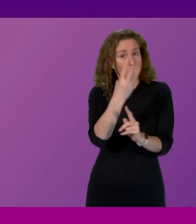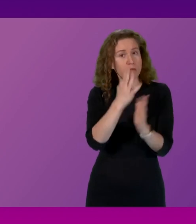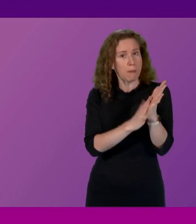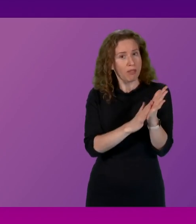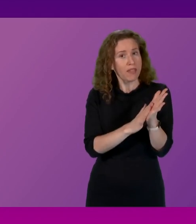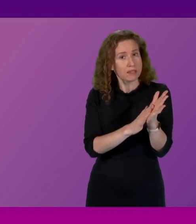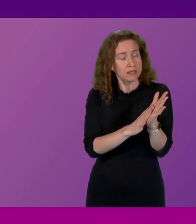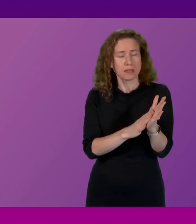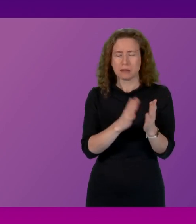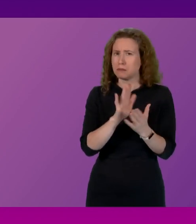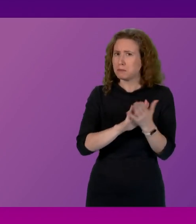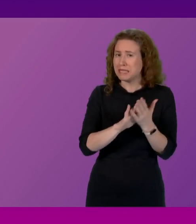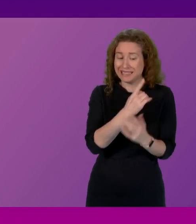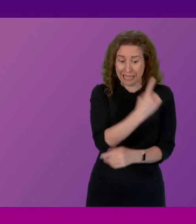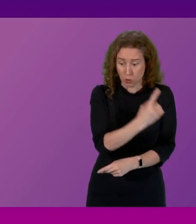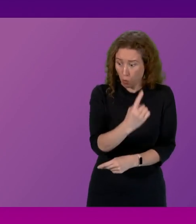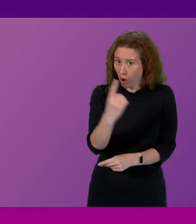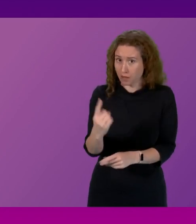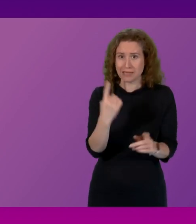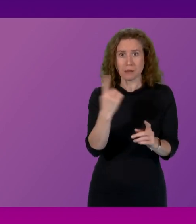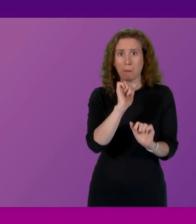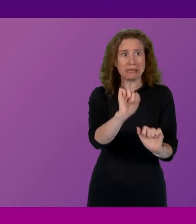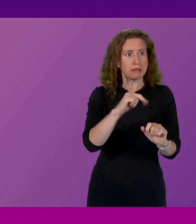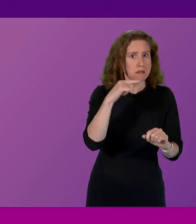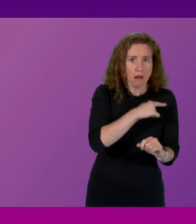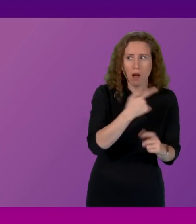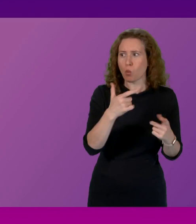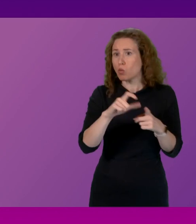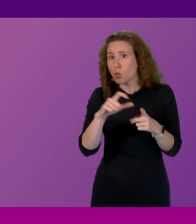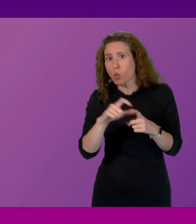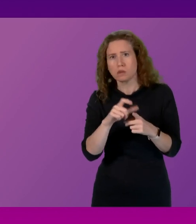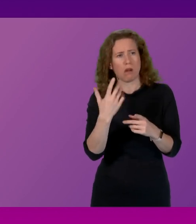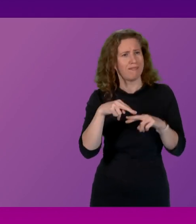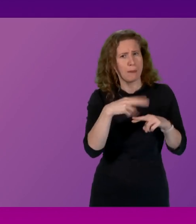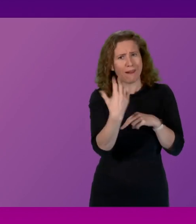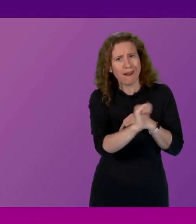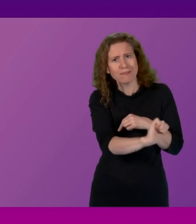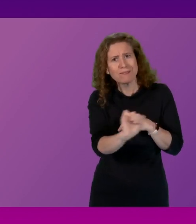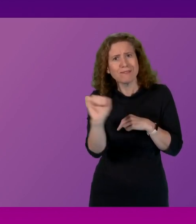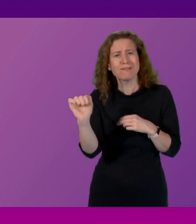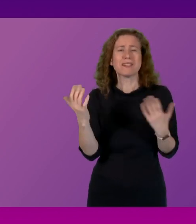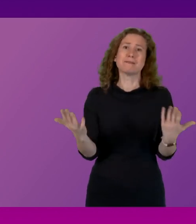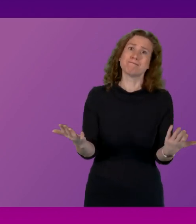Every one of those people is a son or daughter; every one of them is a loved one—someone who is loved by a family waiting anxiously.